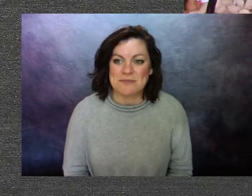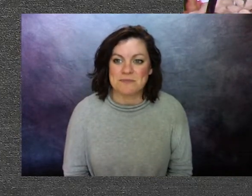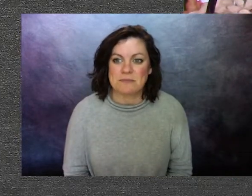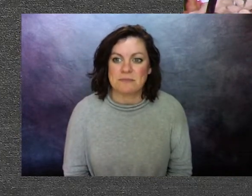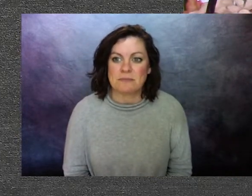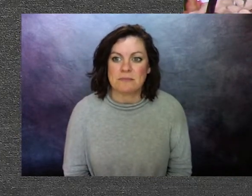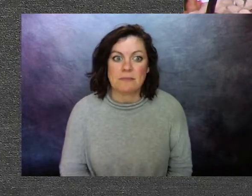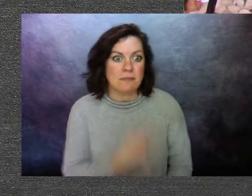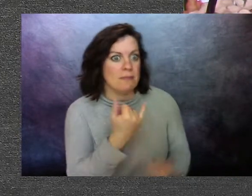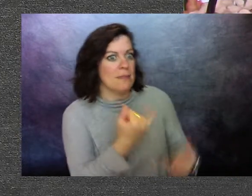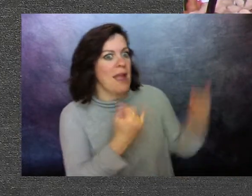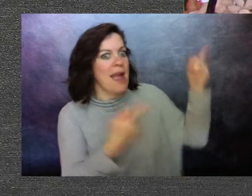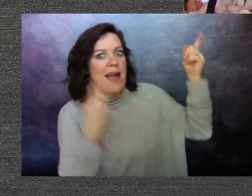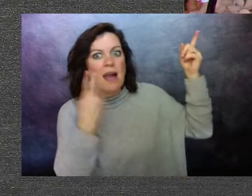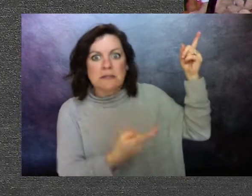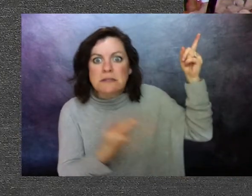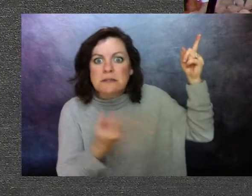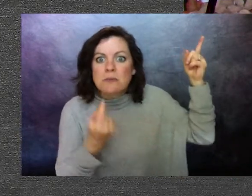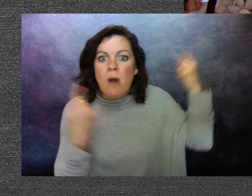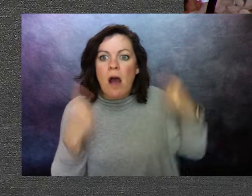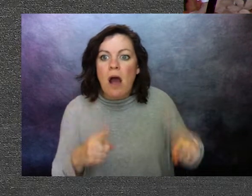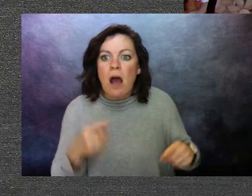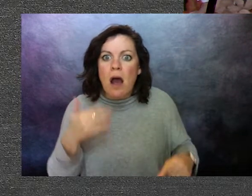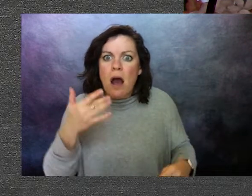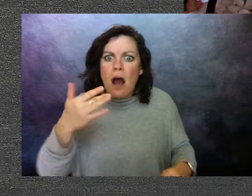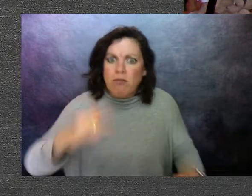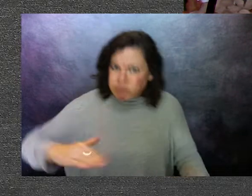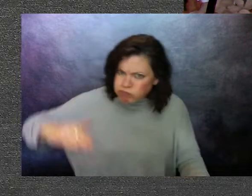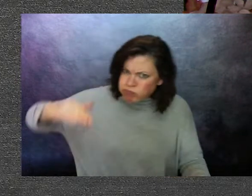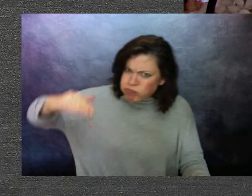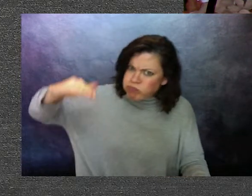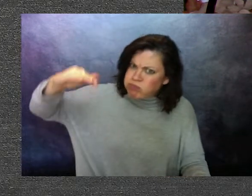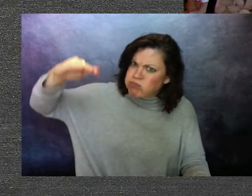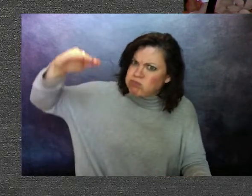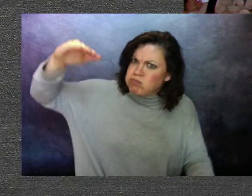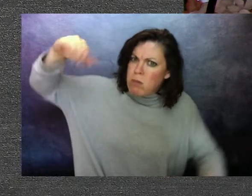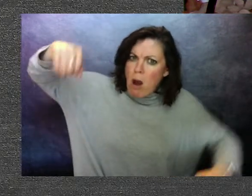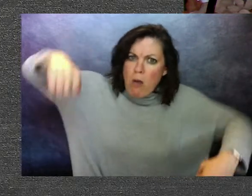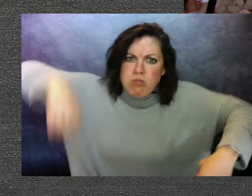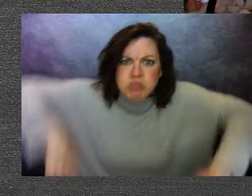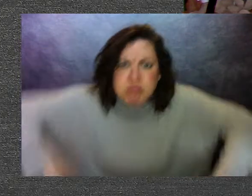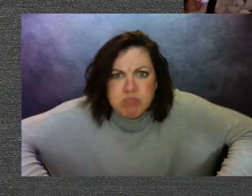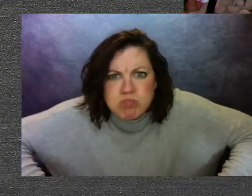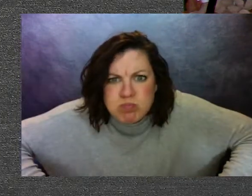They should see him now. Oh my goodness, look how big Clifford has grown.